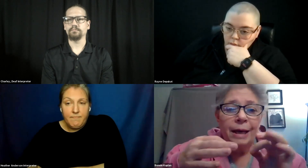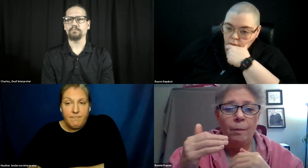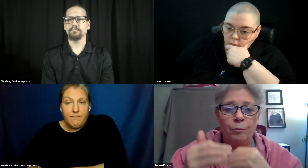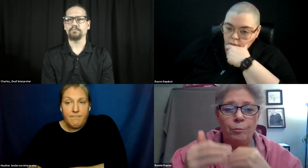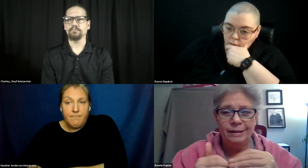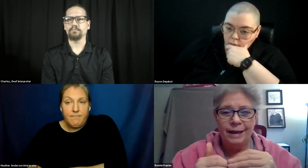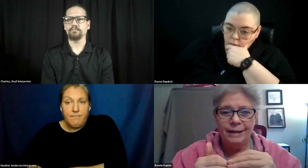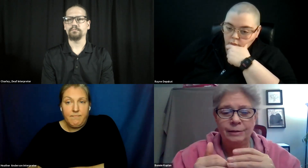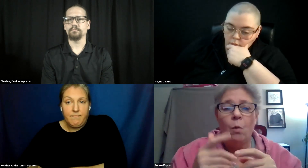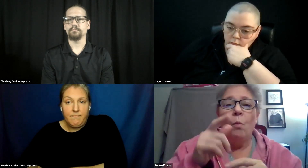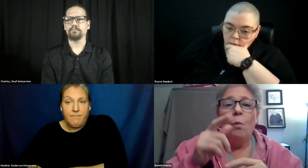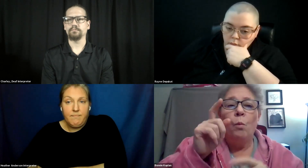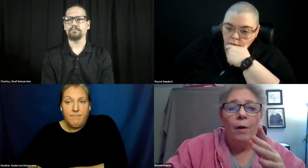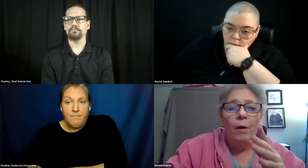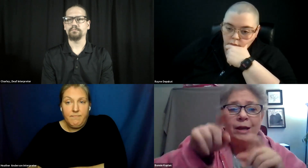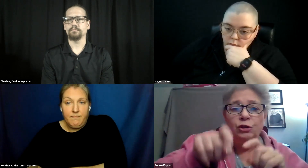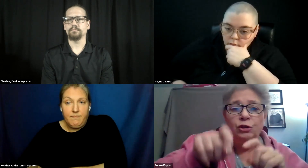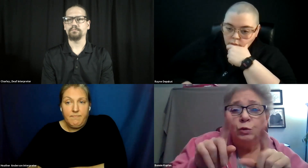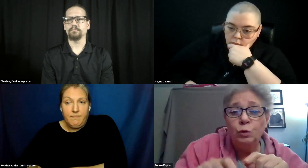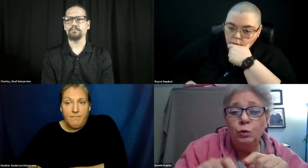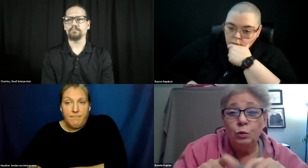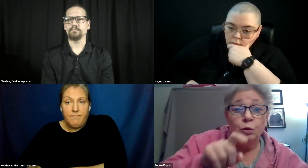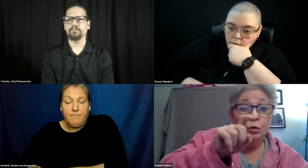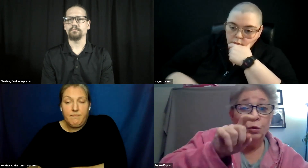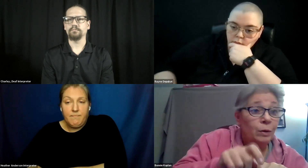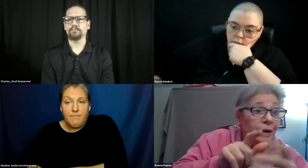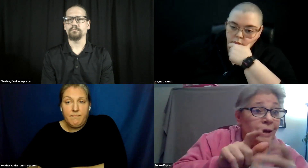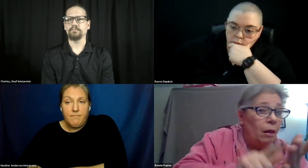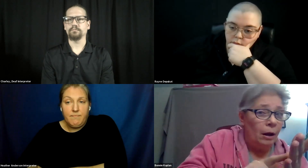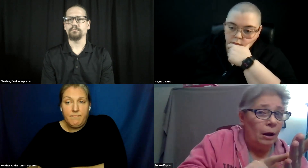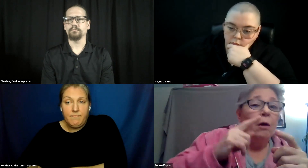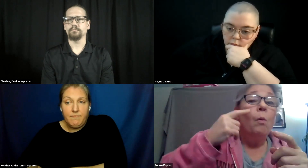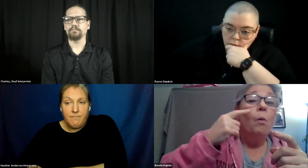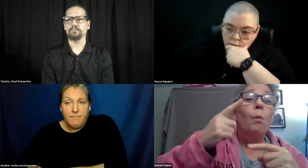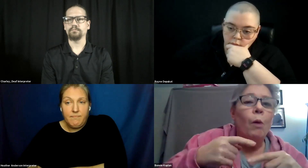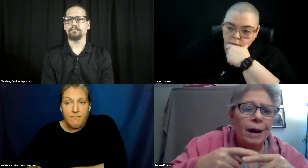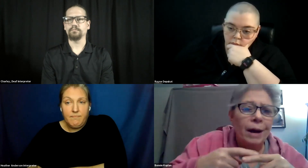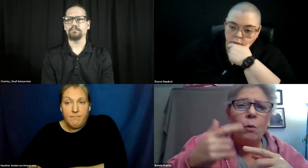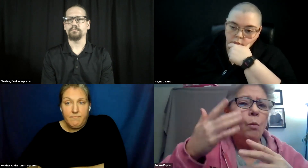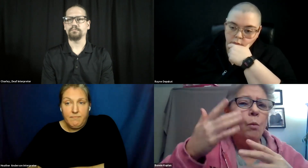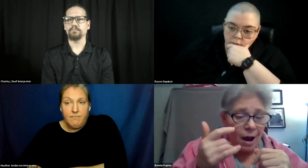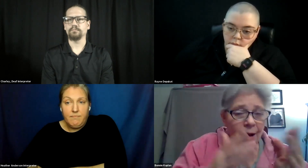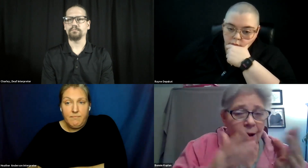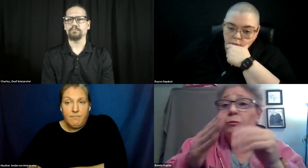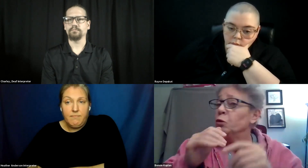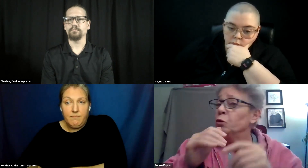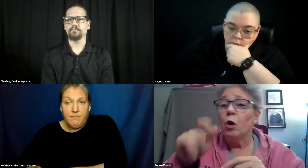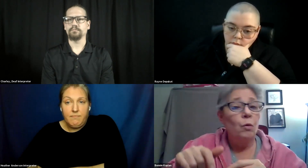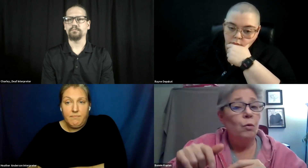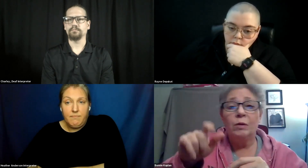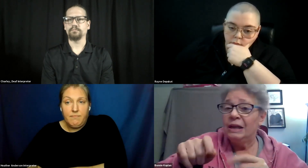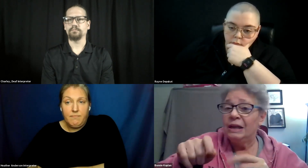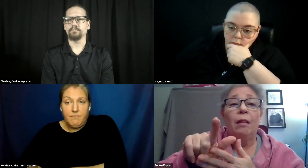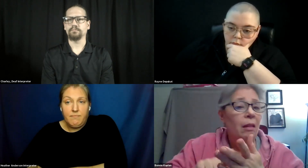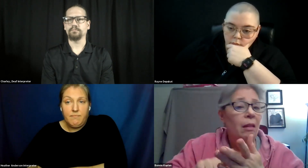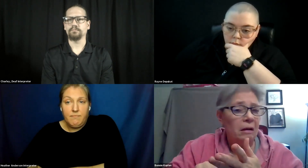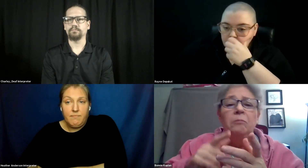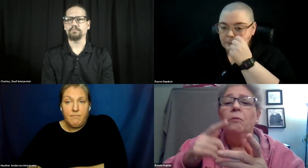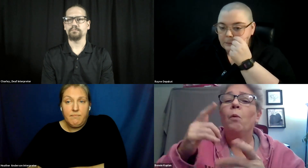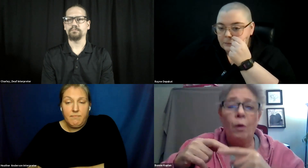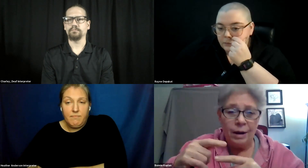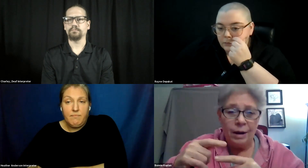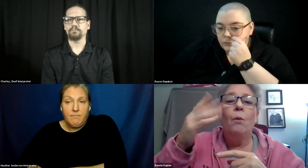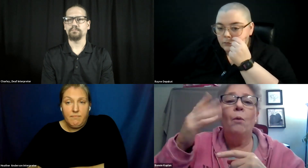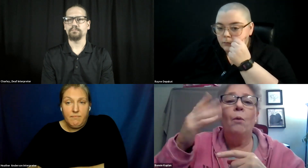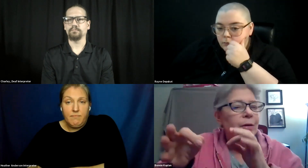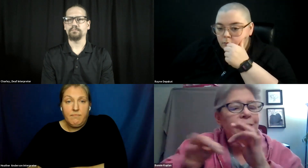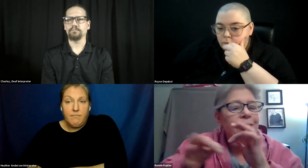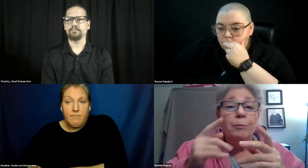with DC yF and the Commission's not explaining that process to DC yF about what to do. What's legally required when and why you need a legal interpreter.